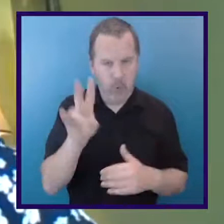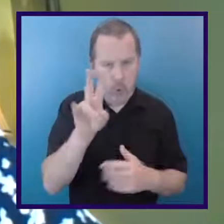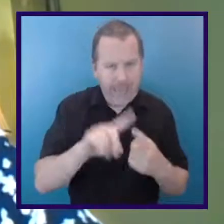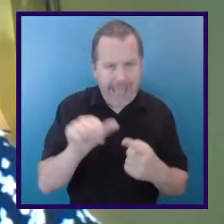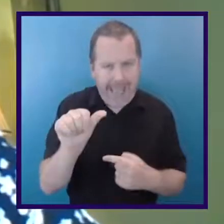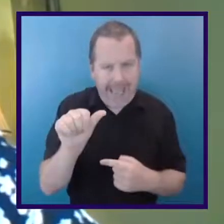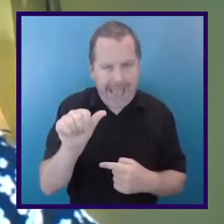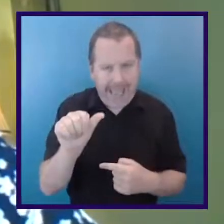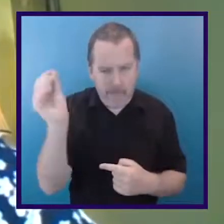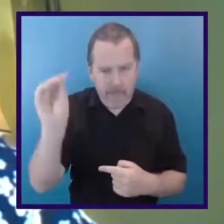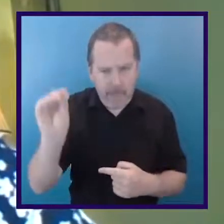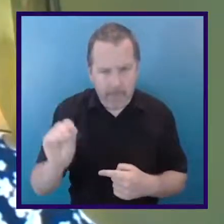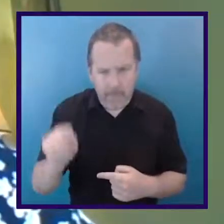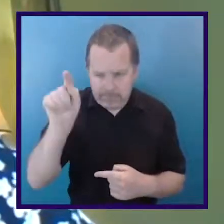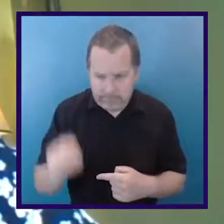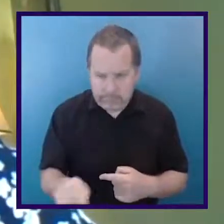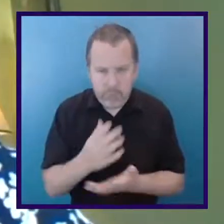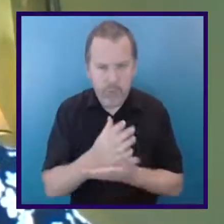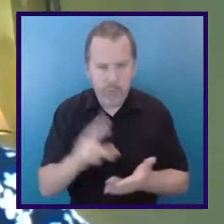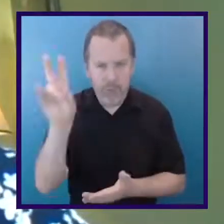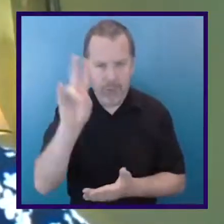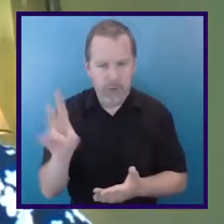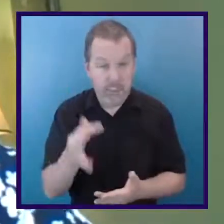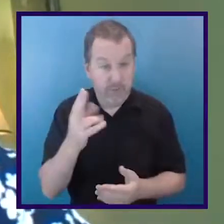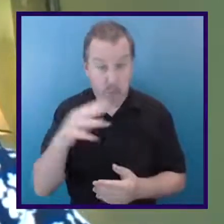So with some questions coming through, then from the audience.